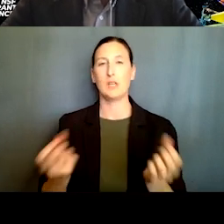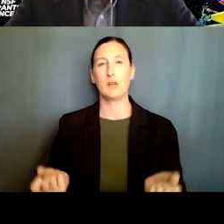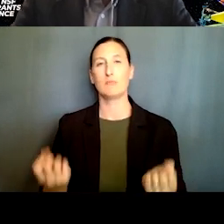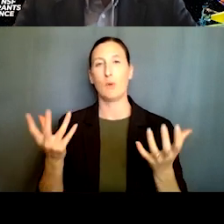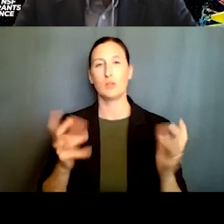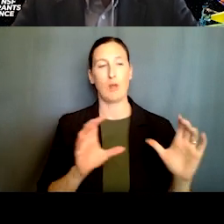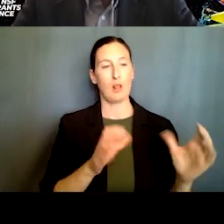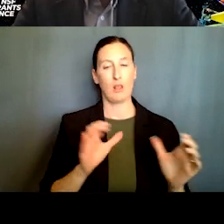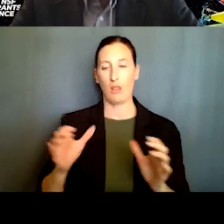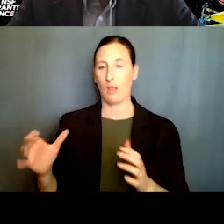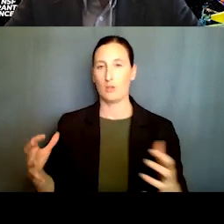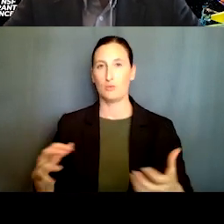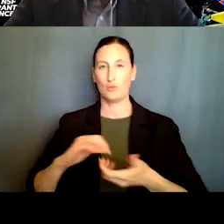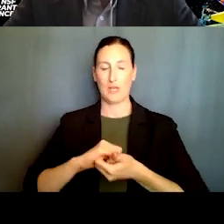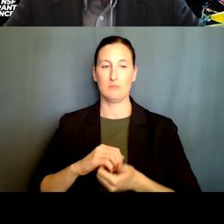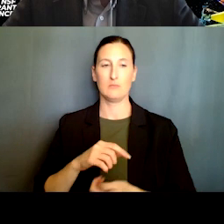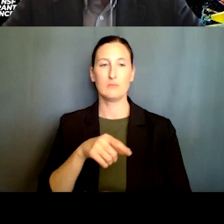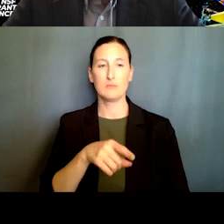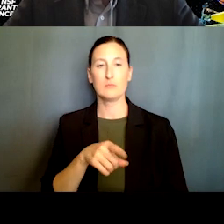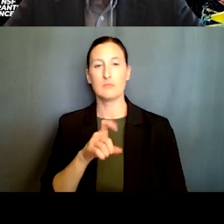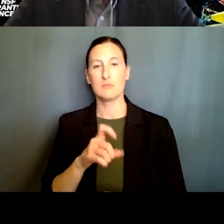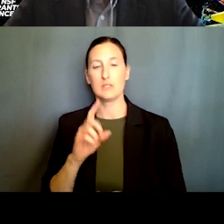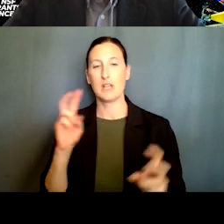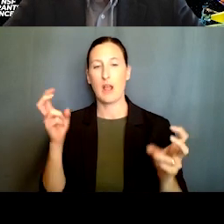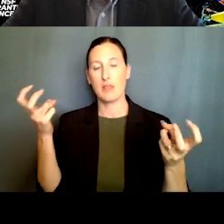that the research is centered on.